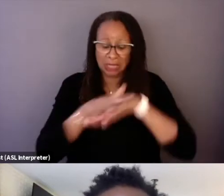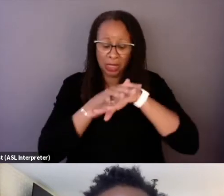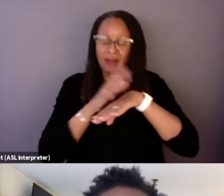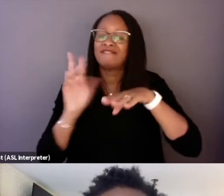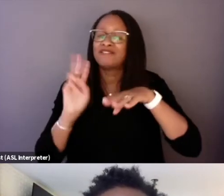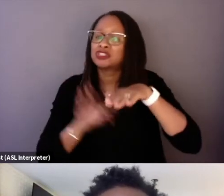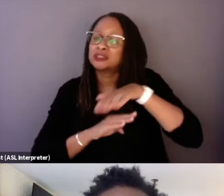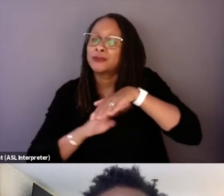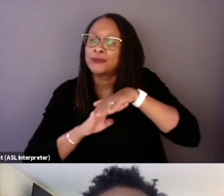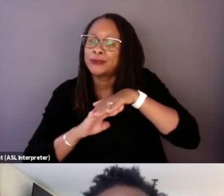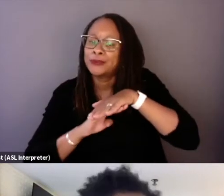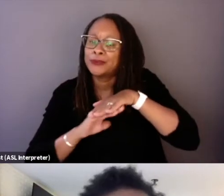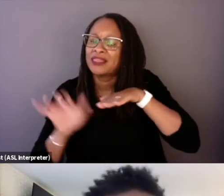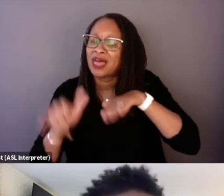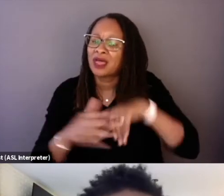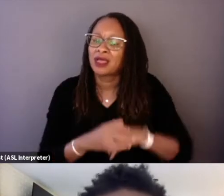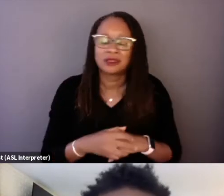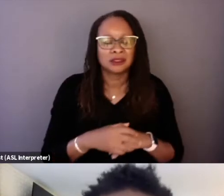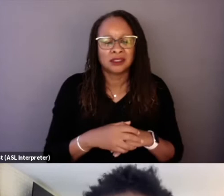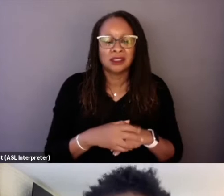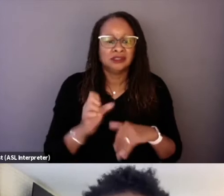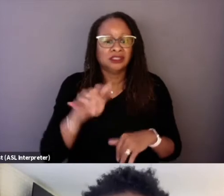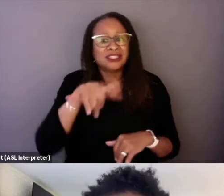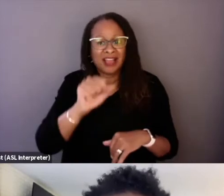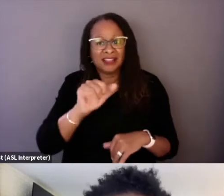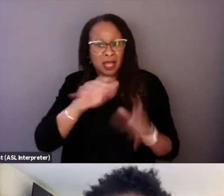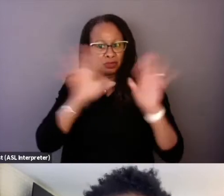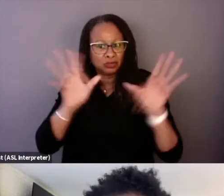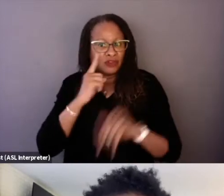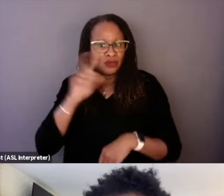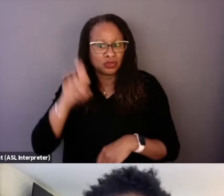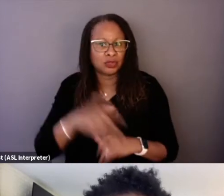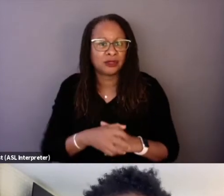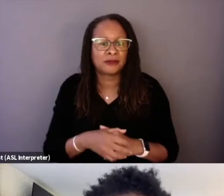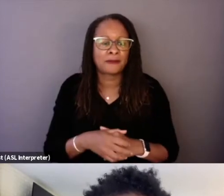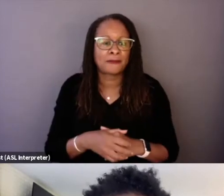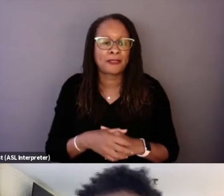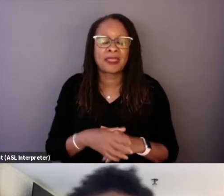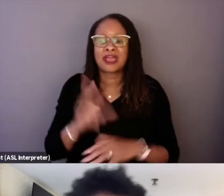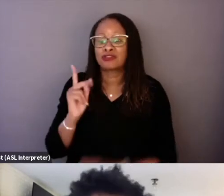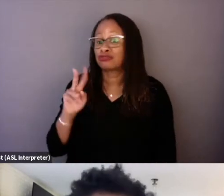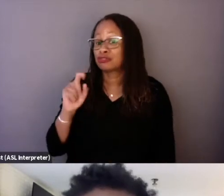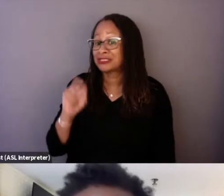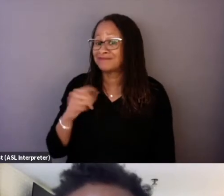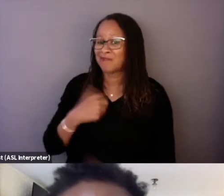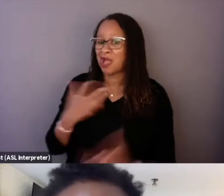You know, so yeah, I would say yes for sure. Well, I wanna talk about the way Breonna